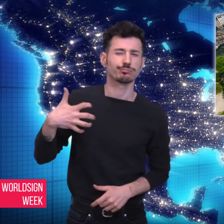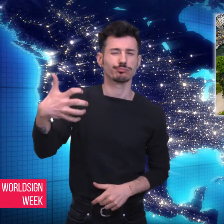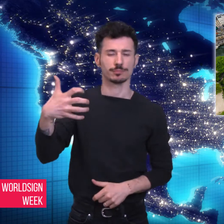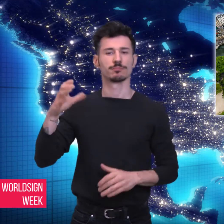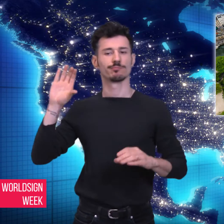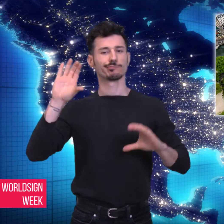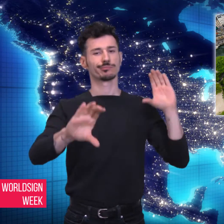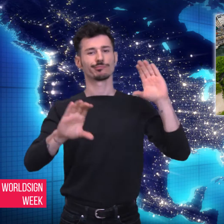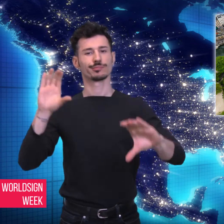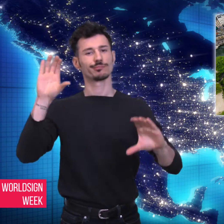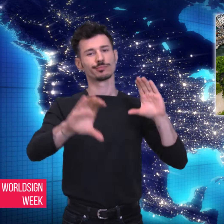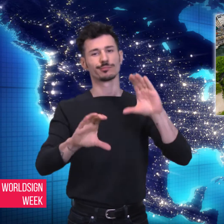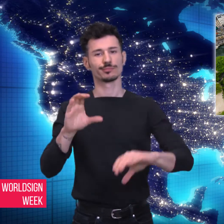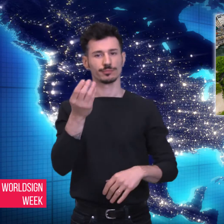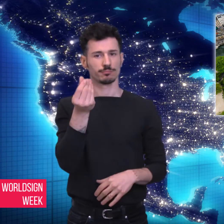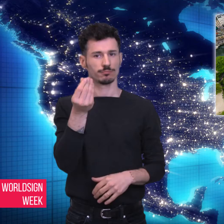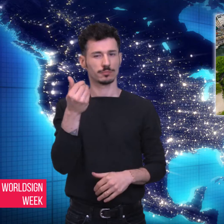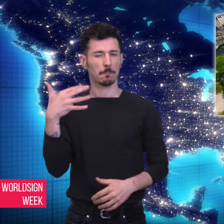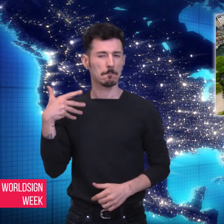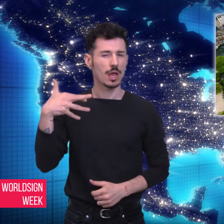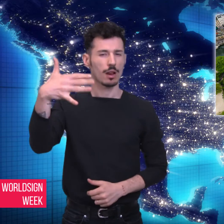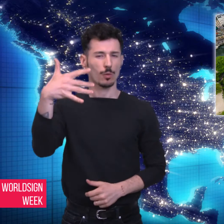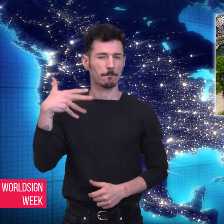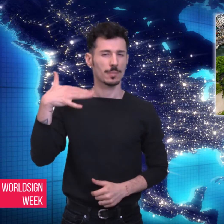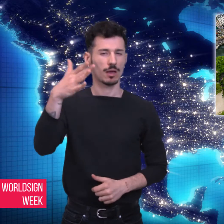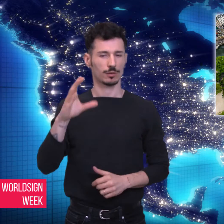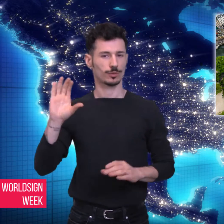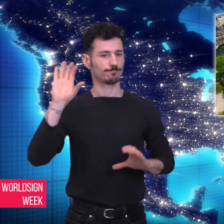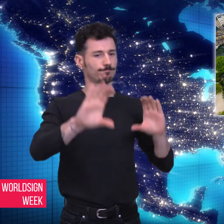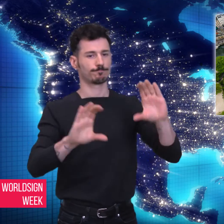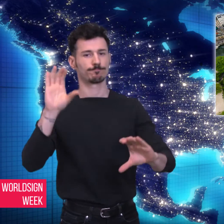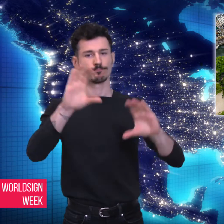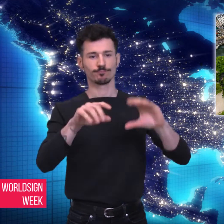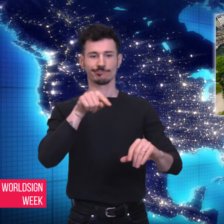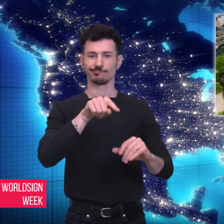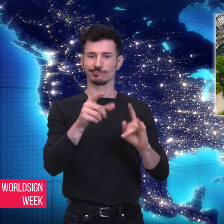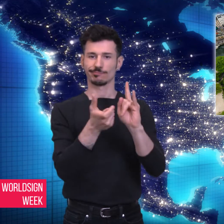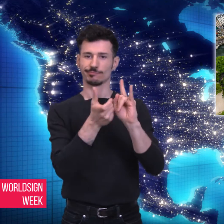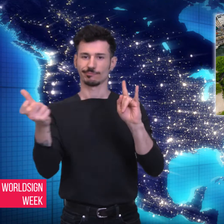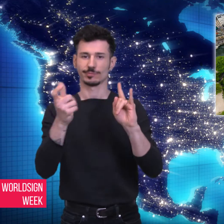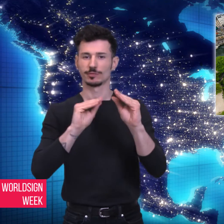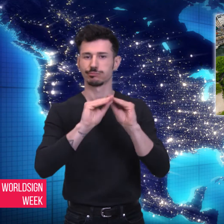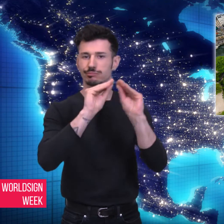help donate millions to cover the cost of the repairs for